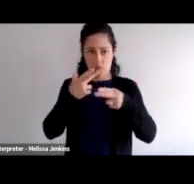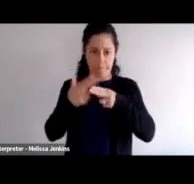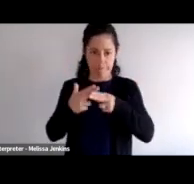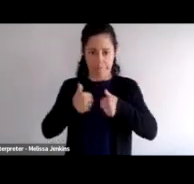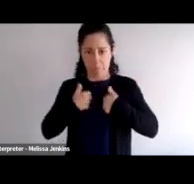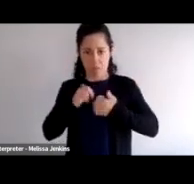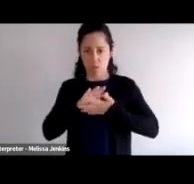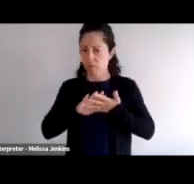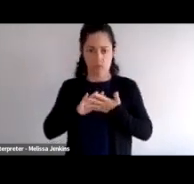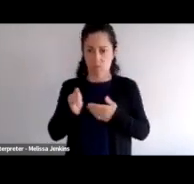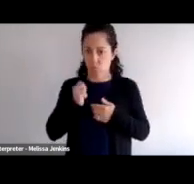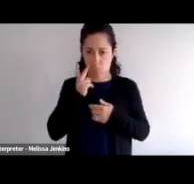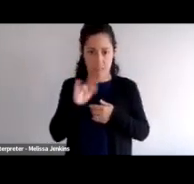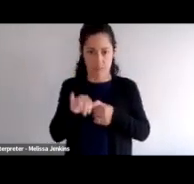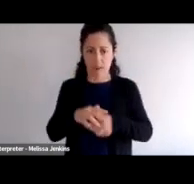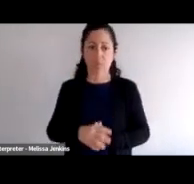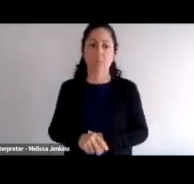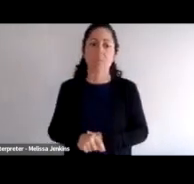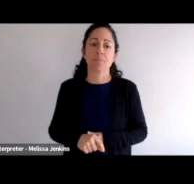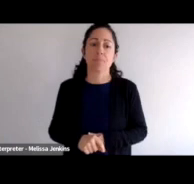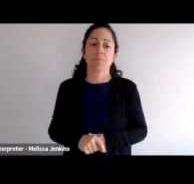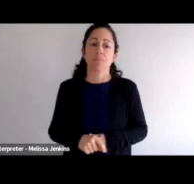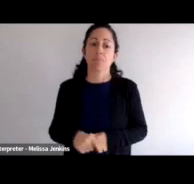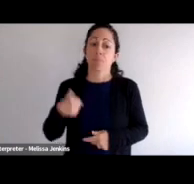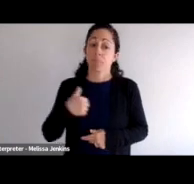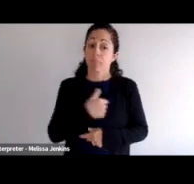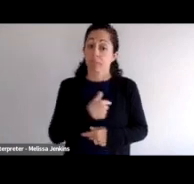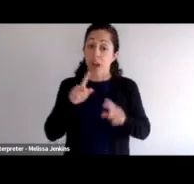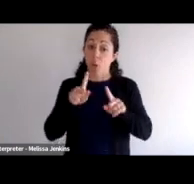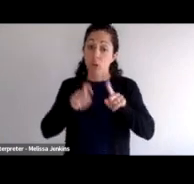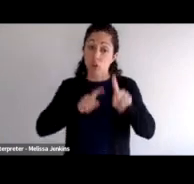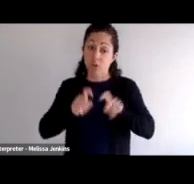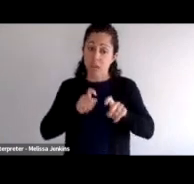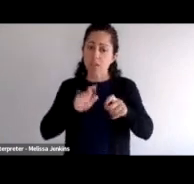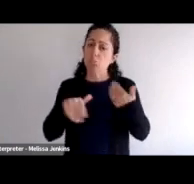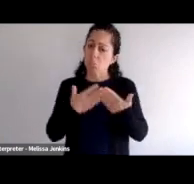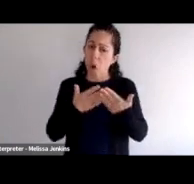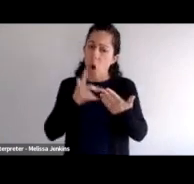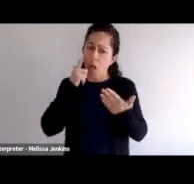All of our surveys are optional but all of the questions within the surveys